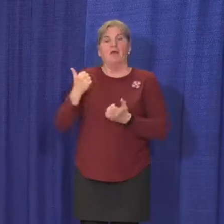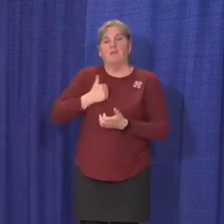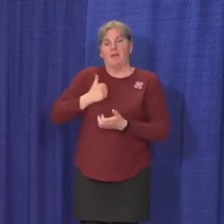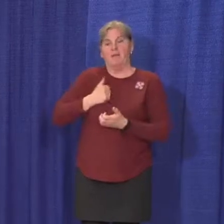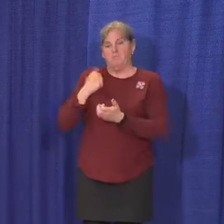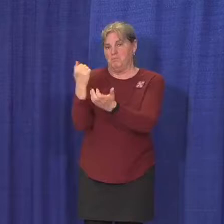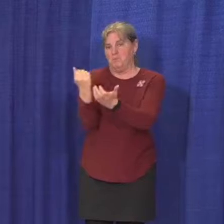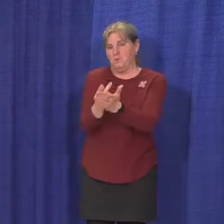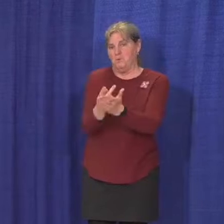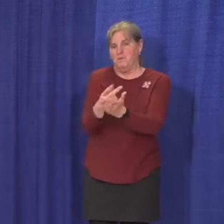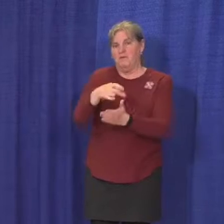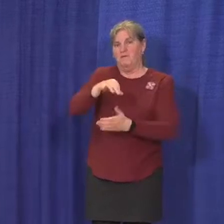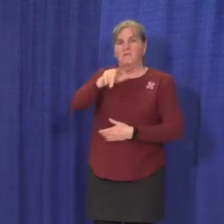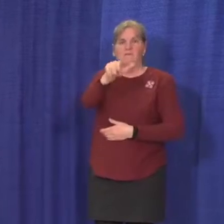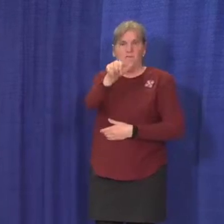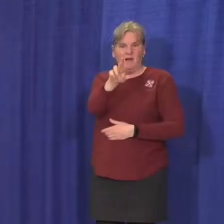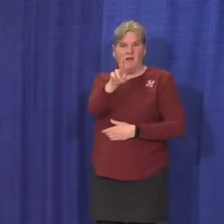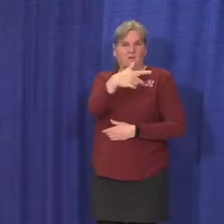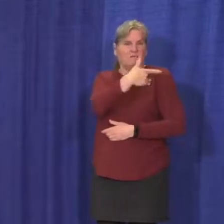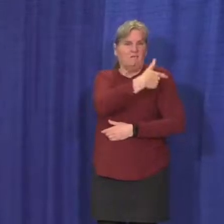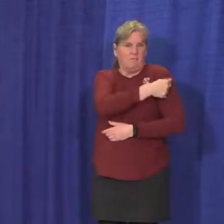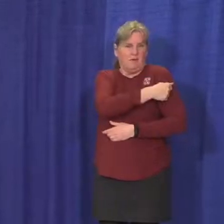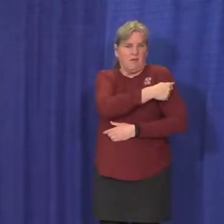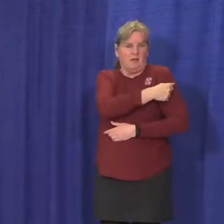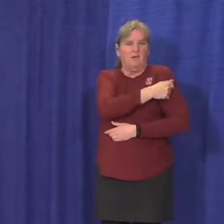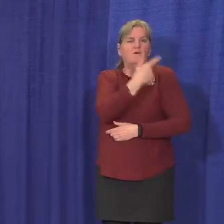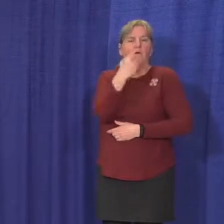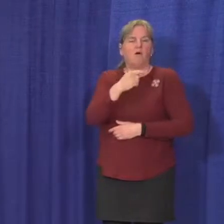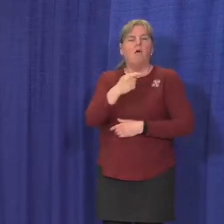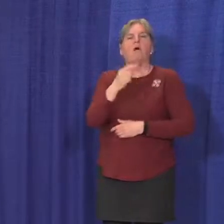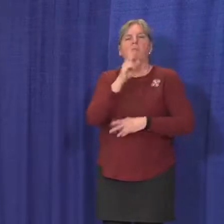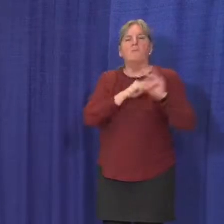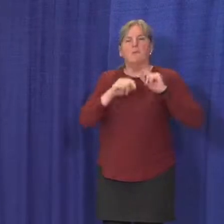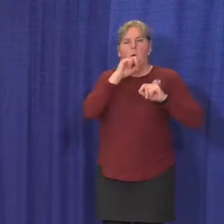when Health Canada approved the Pfizer vaccine for use in